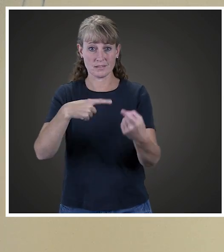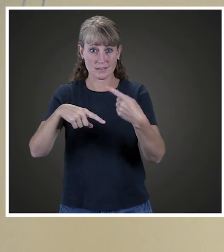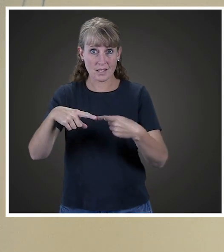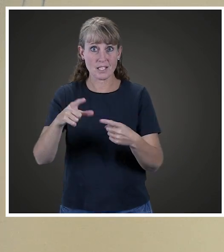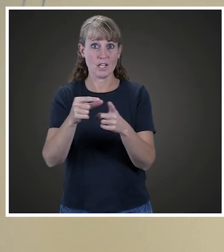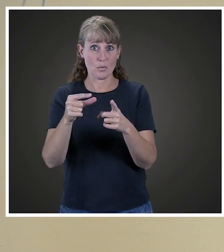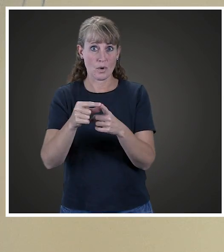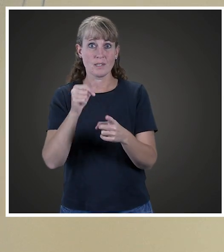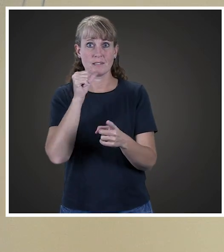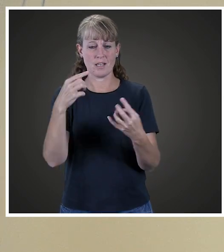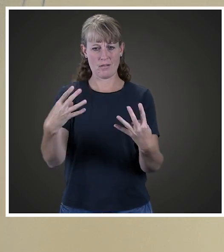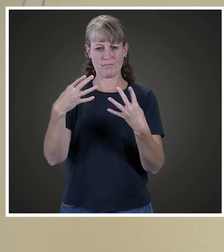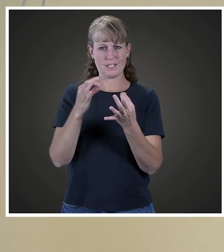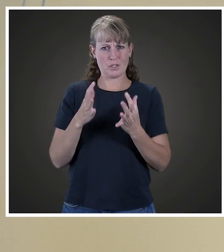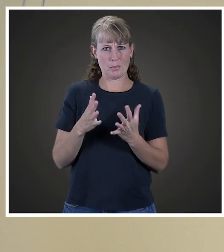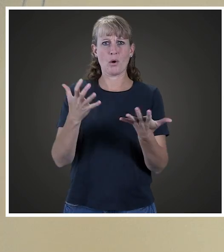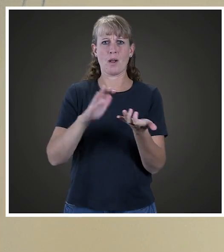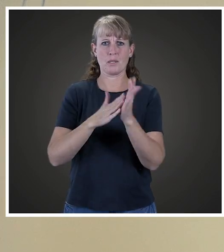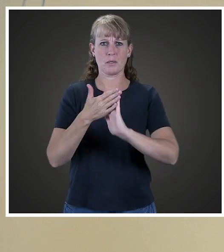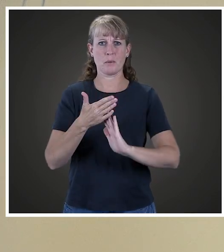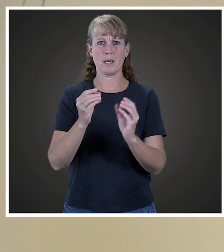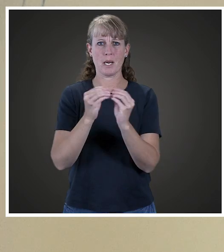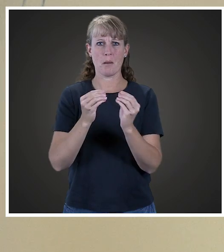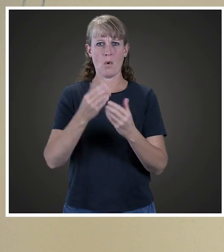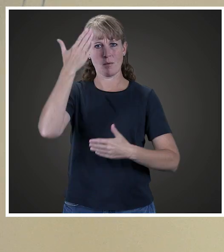and instead of drawing attention to the interpreter, let her become unnoticed by the hearing students.